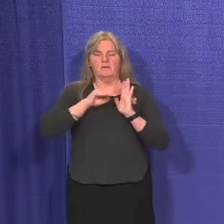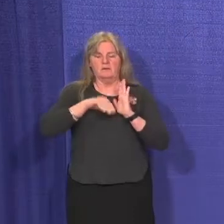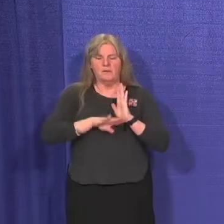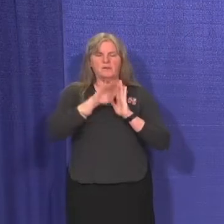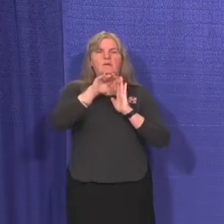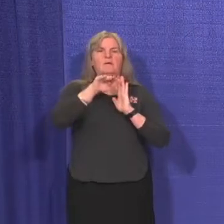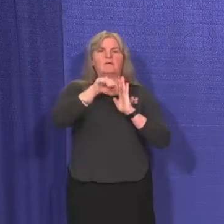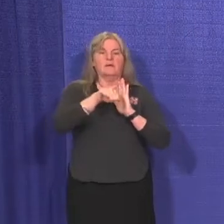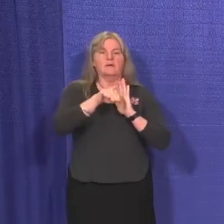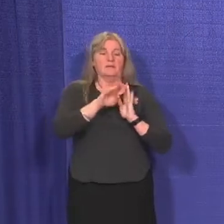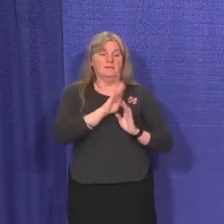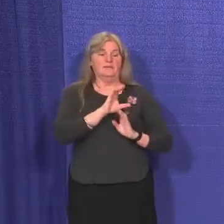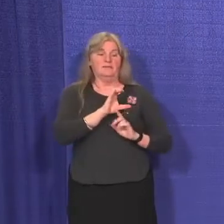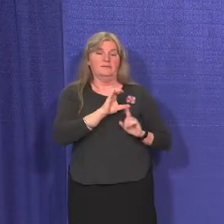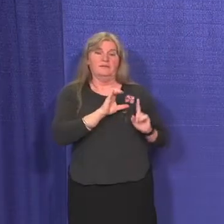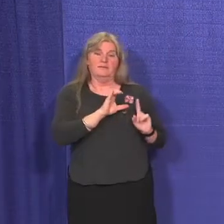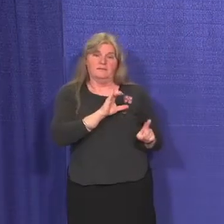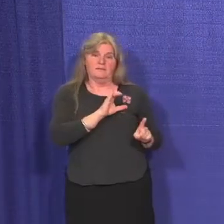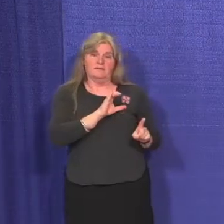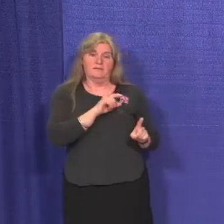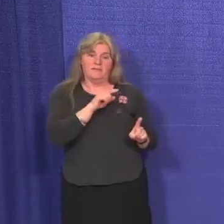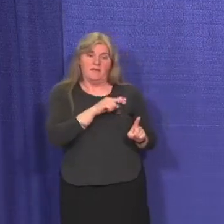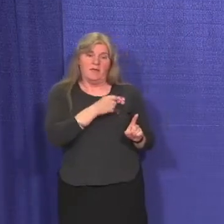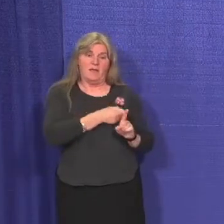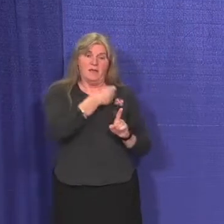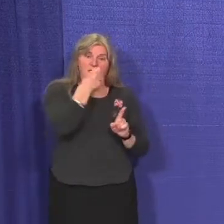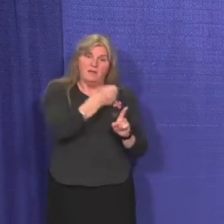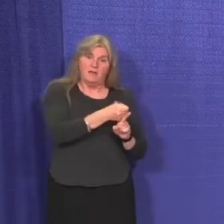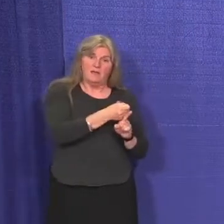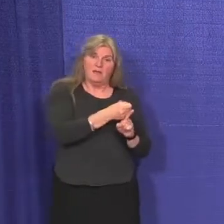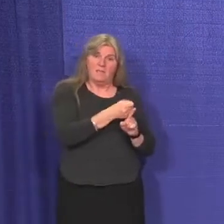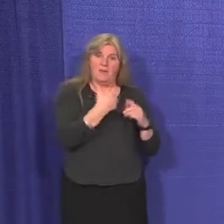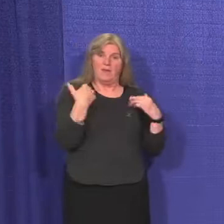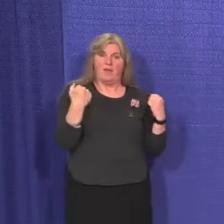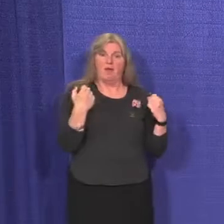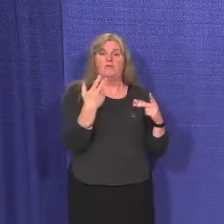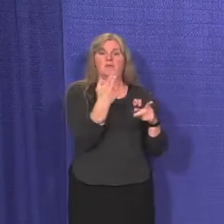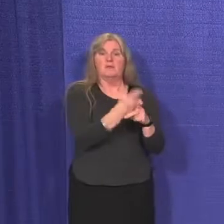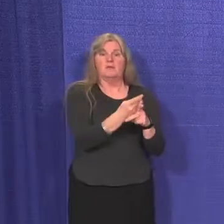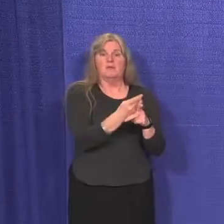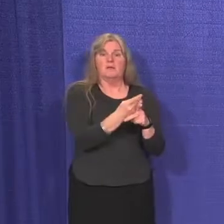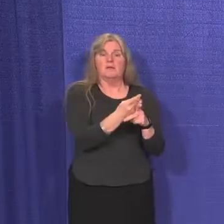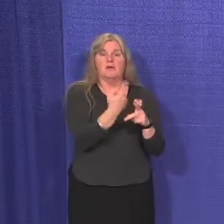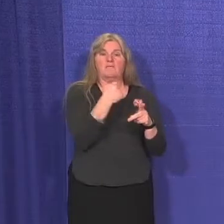number we can obtain.